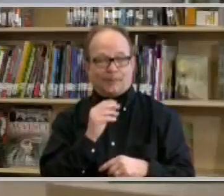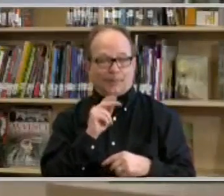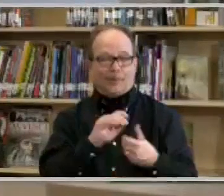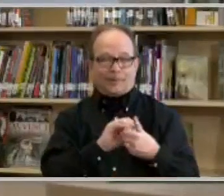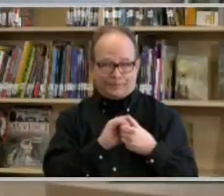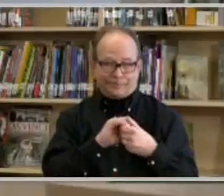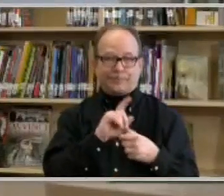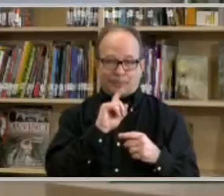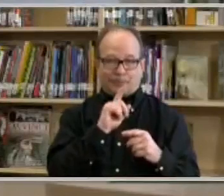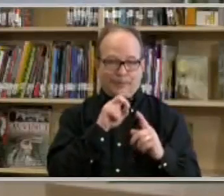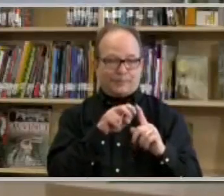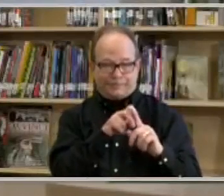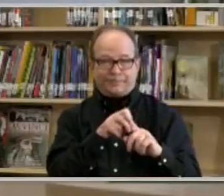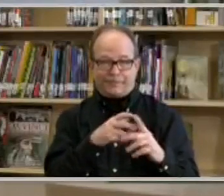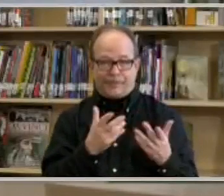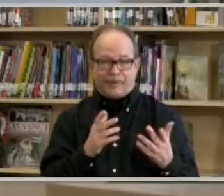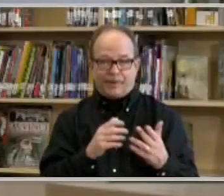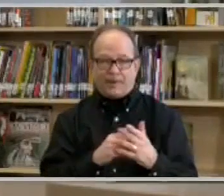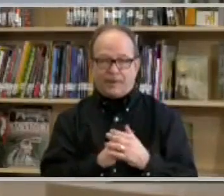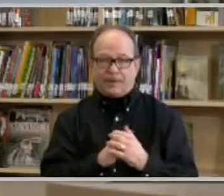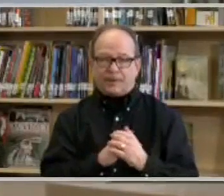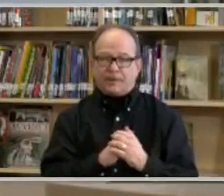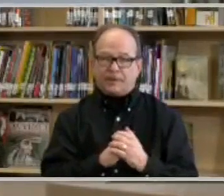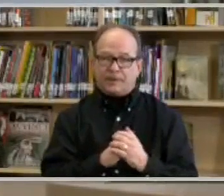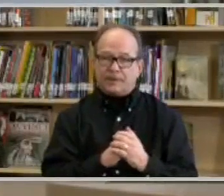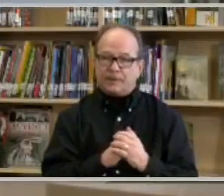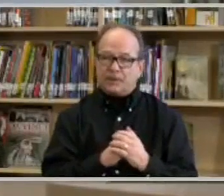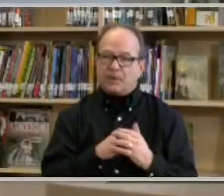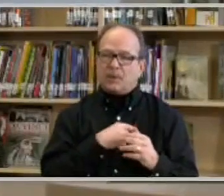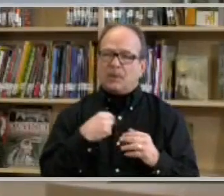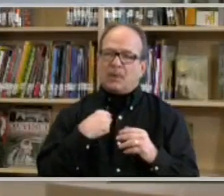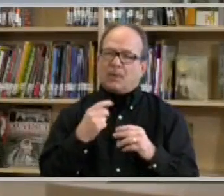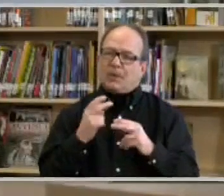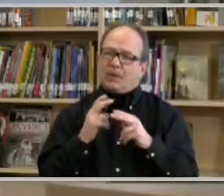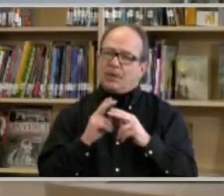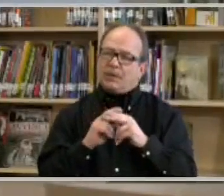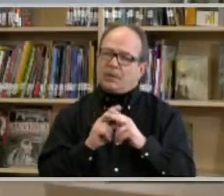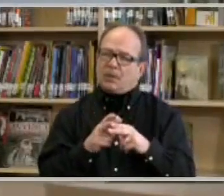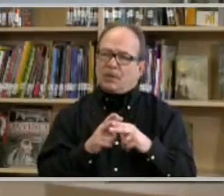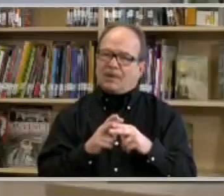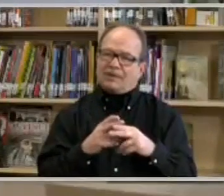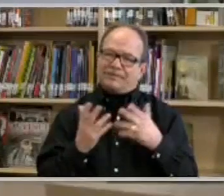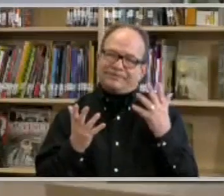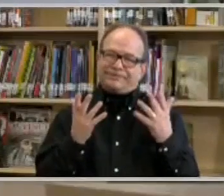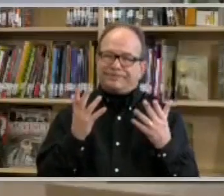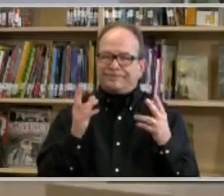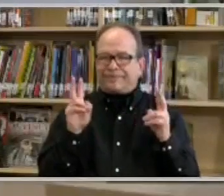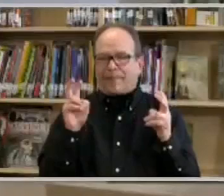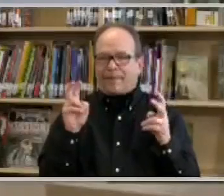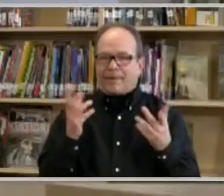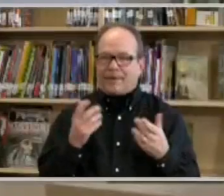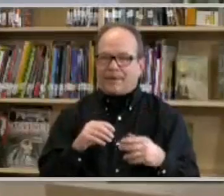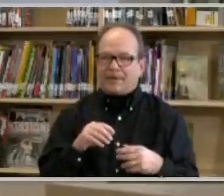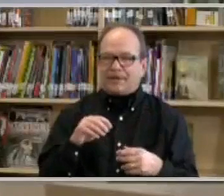YOU TO COME FORWARD AND WE'LL